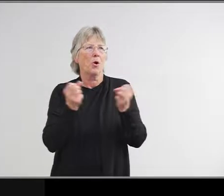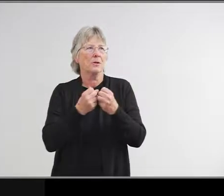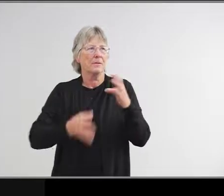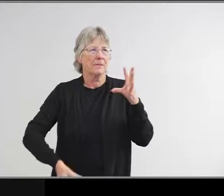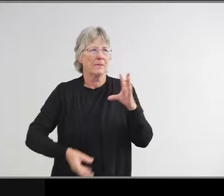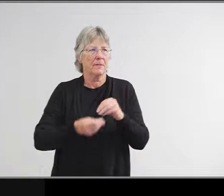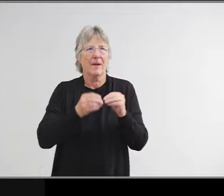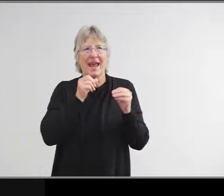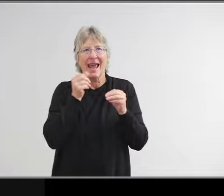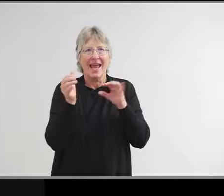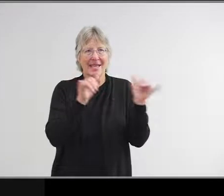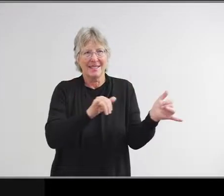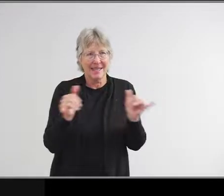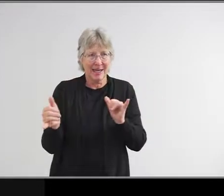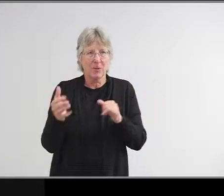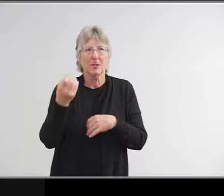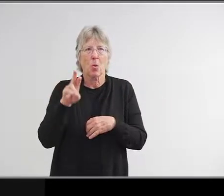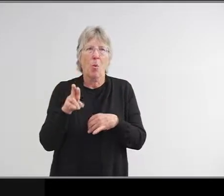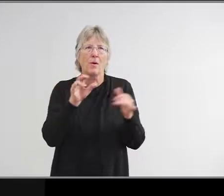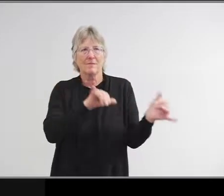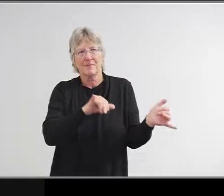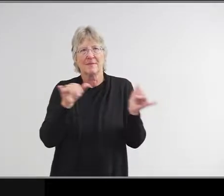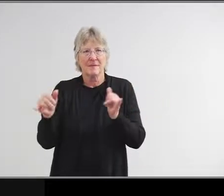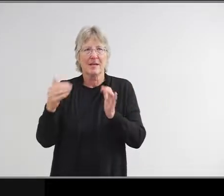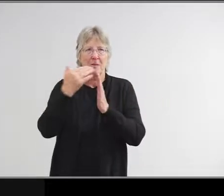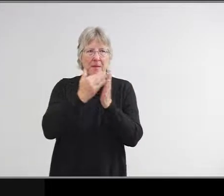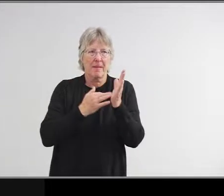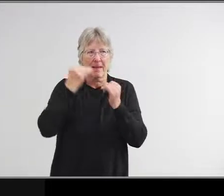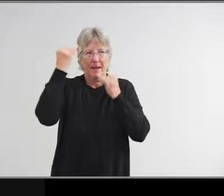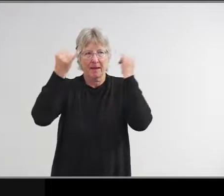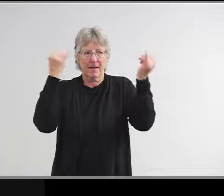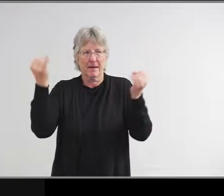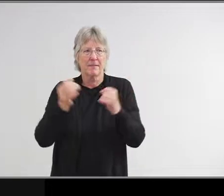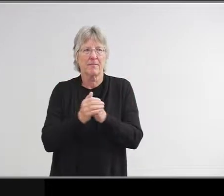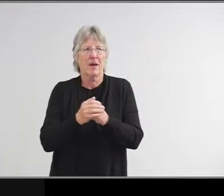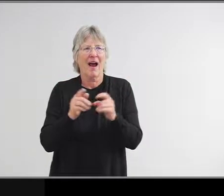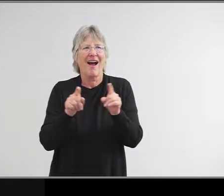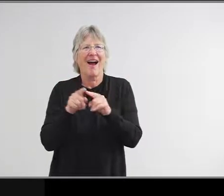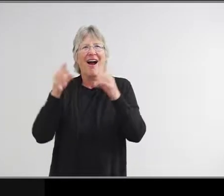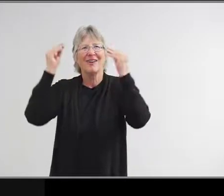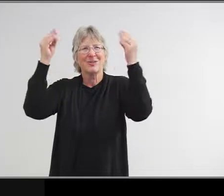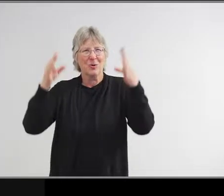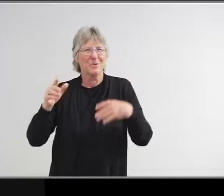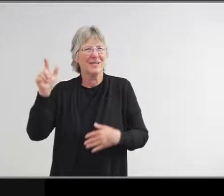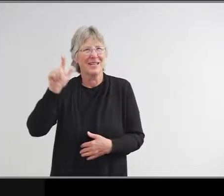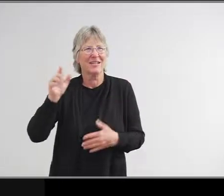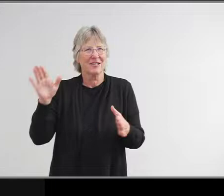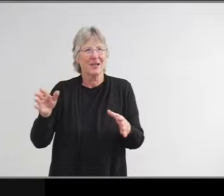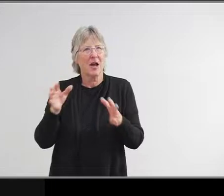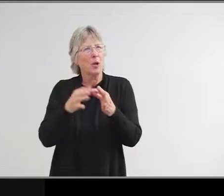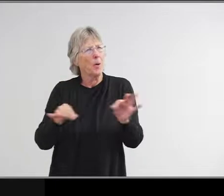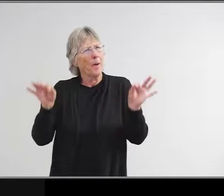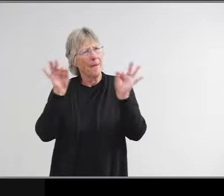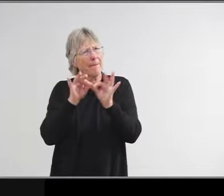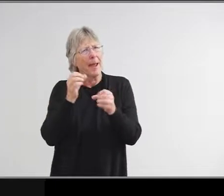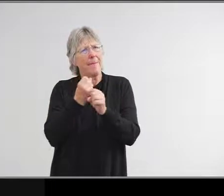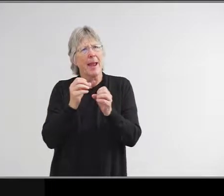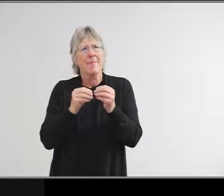and synchronous lesson ideas. As Ms. Soito states teacher librarians are vital in creating an academic environment for all of our students